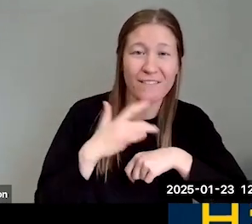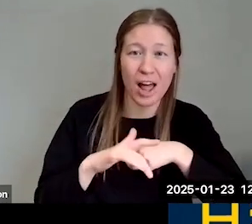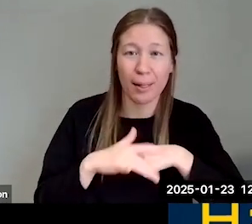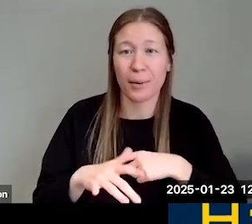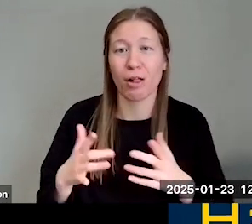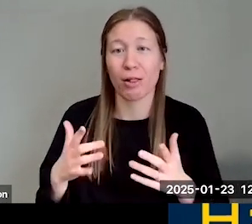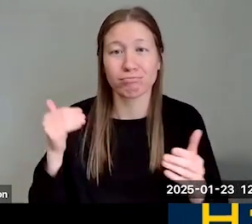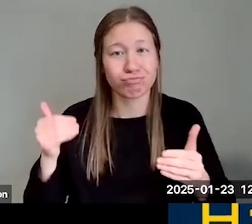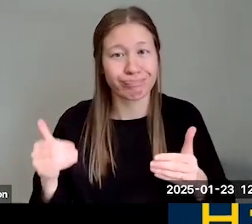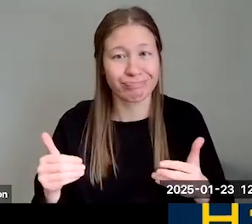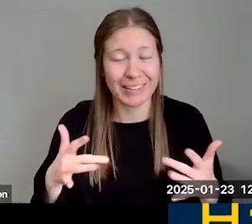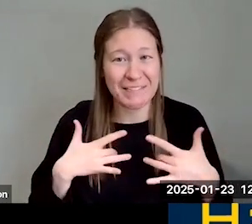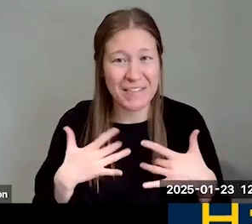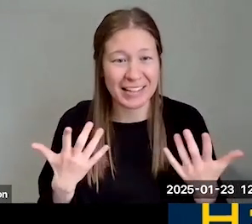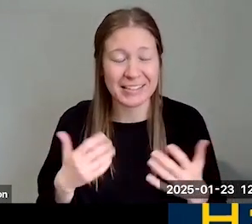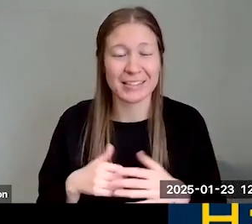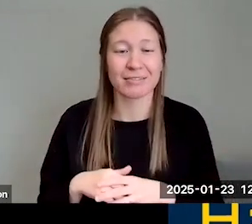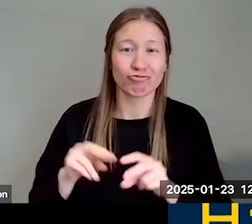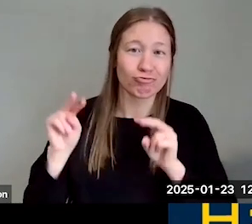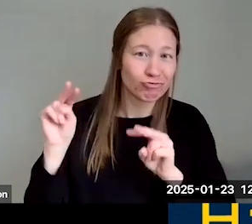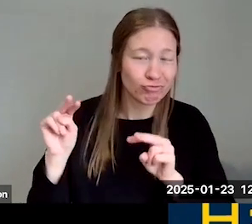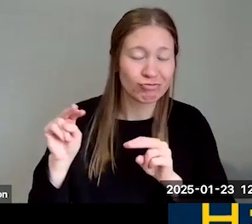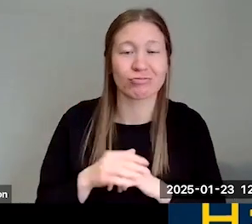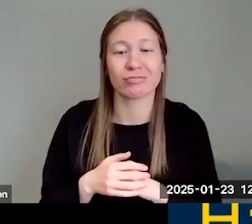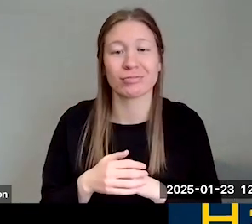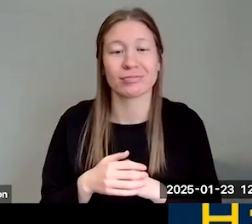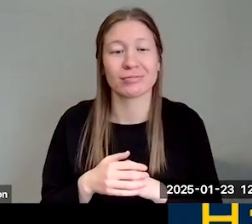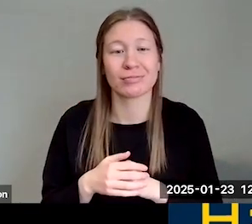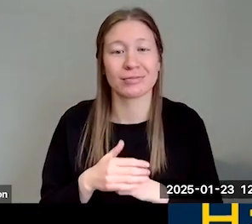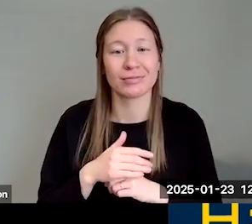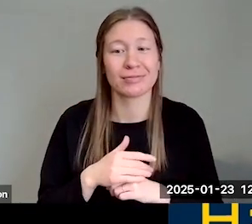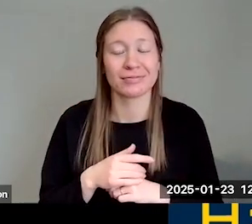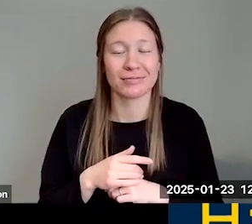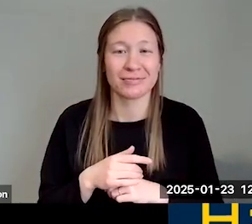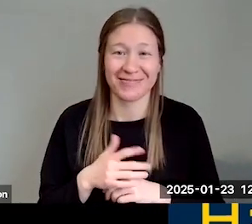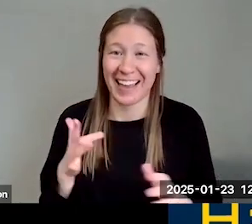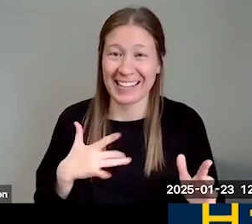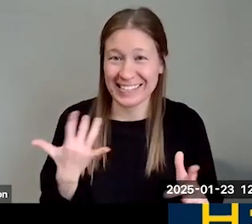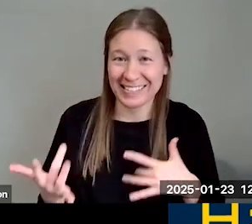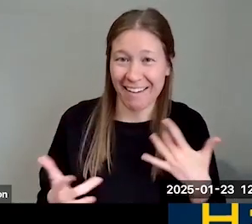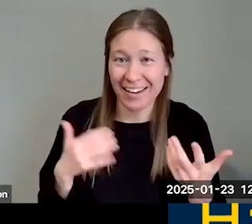Please feel free to check those out. We have an exciting opportunity coming up